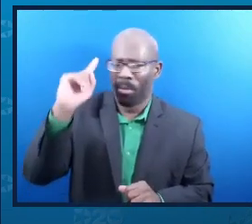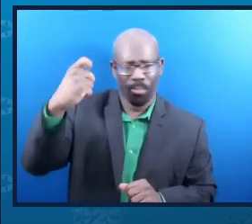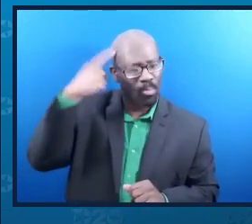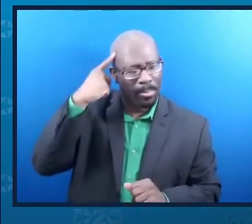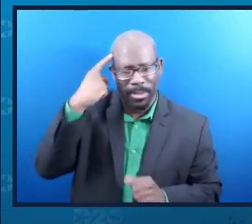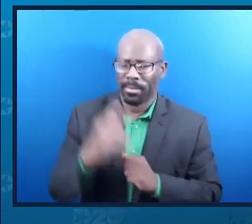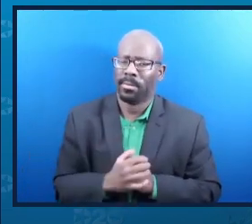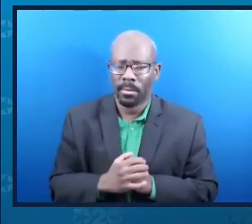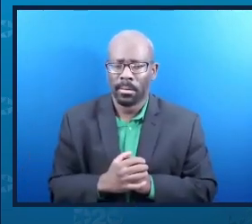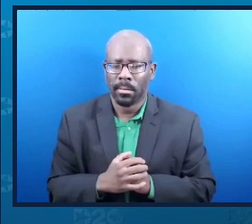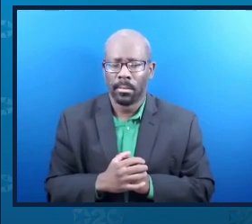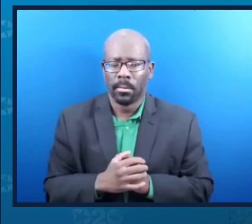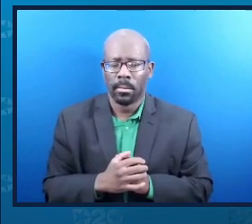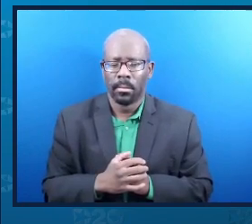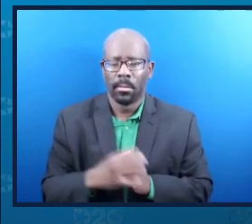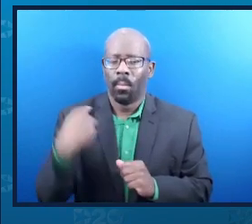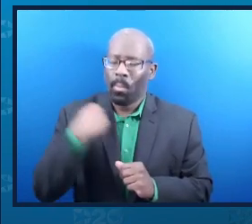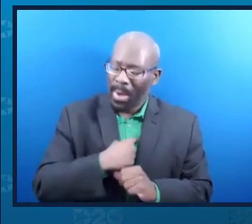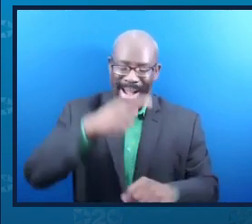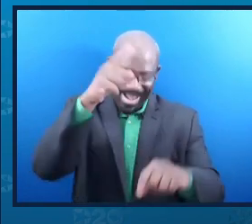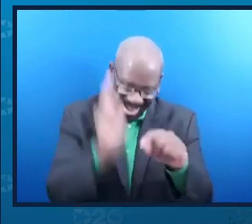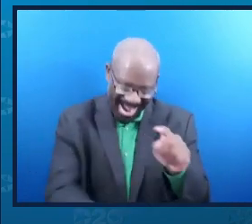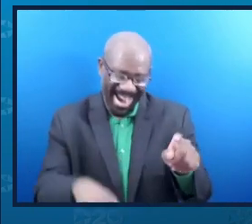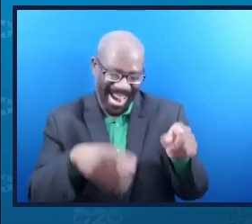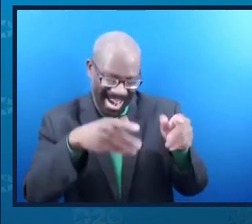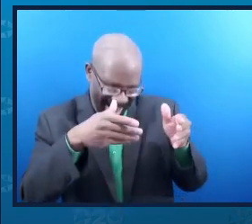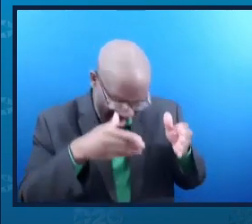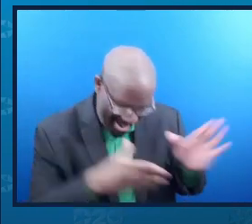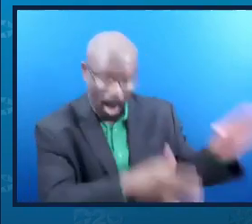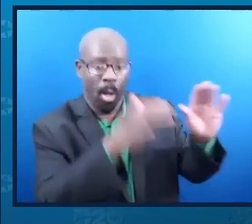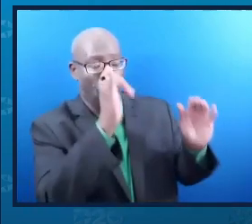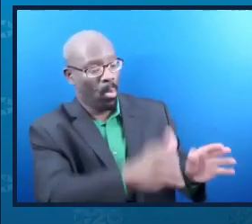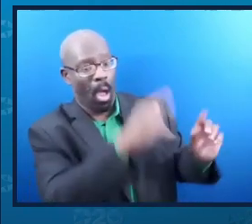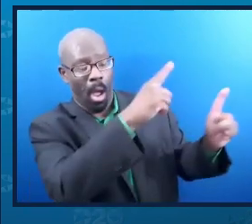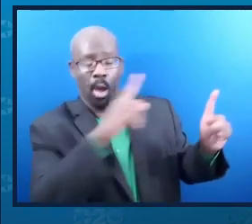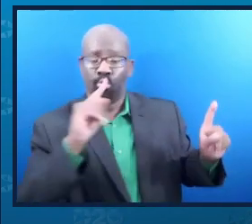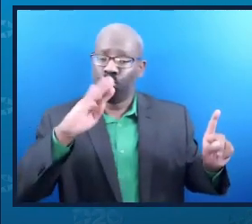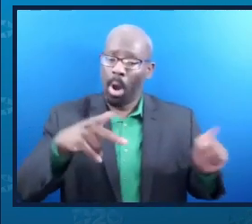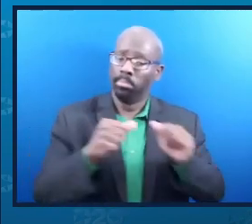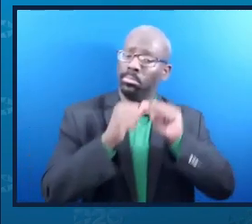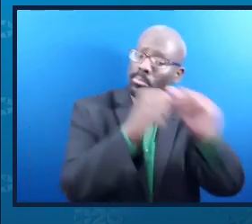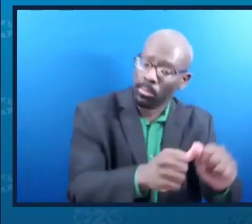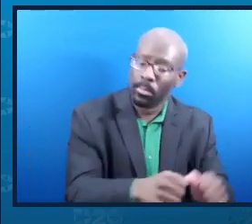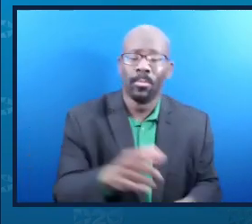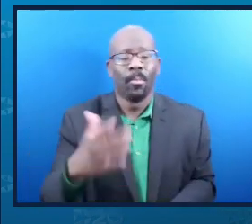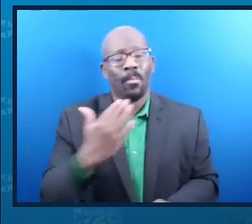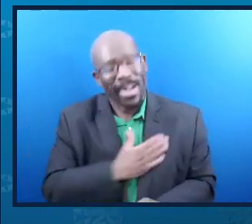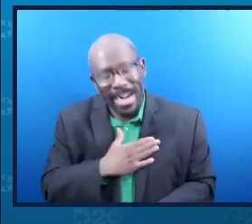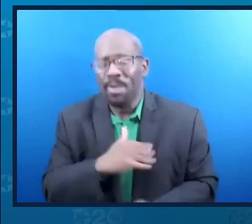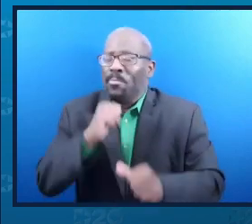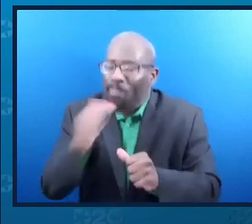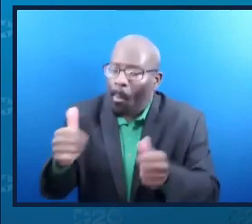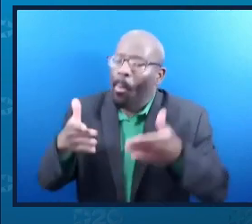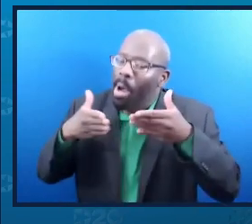AND QUEEN NOT LET THAT HAPPEN. AND WE CAN NOT LET THAT HAPPEN. DO NOT LET THEM TAKE AWAY YOUR